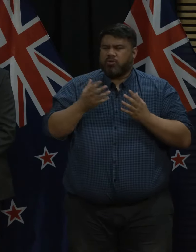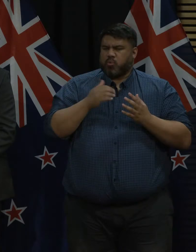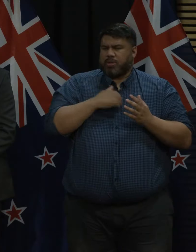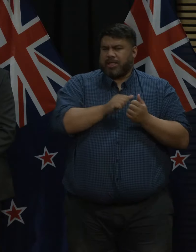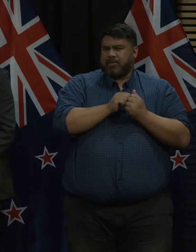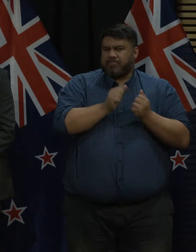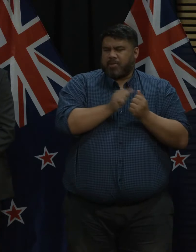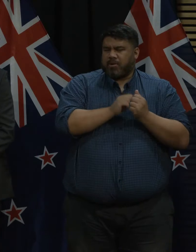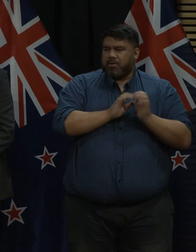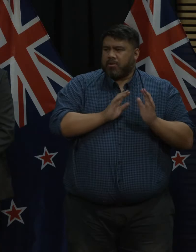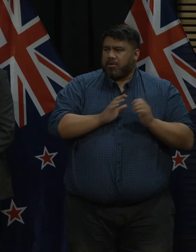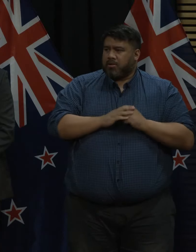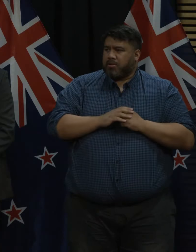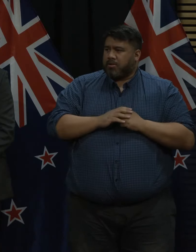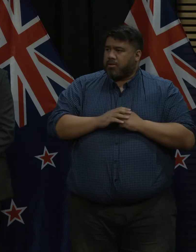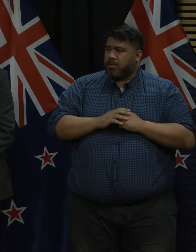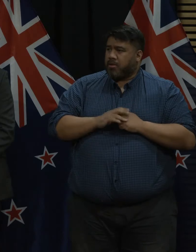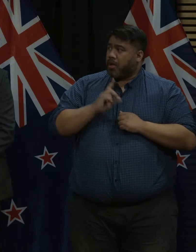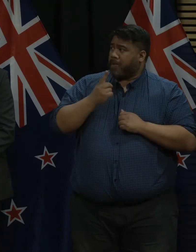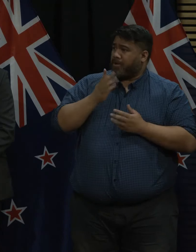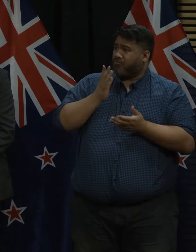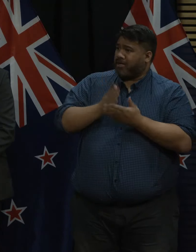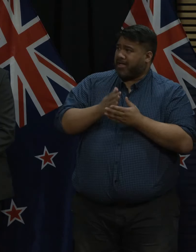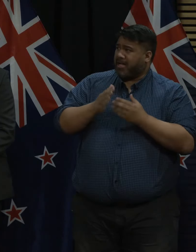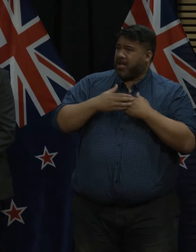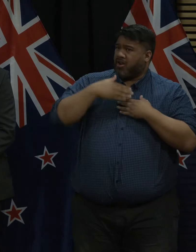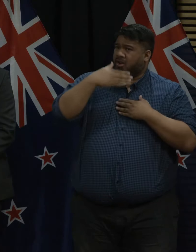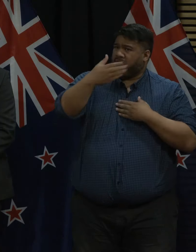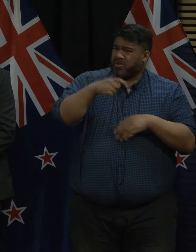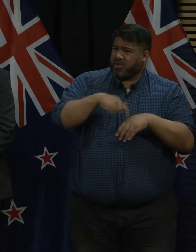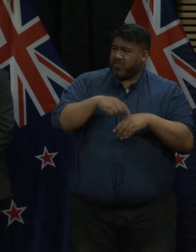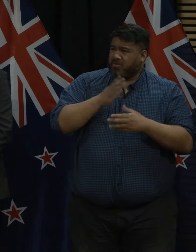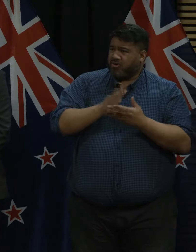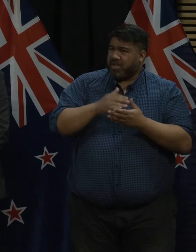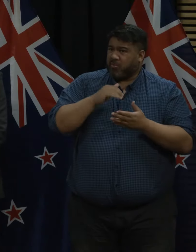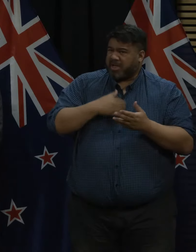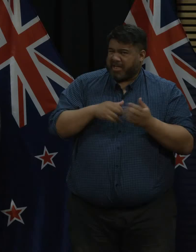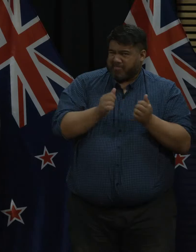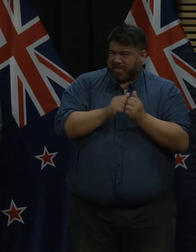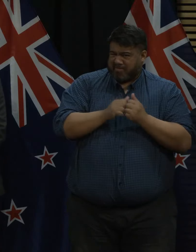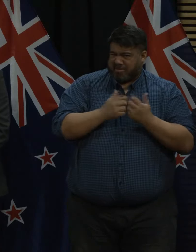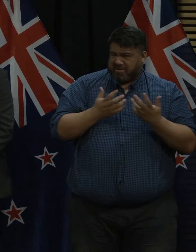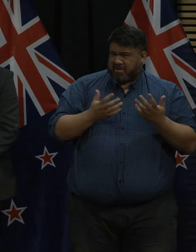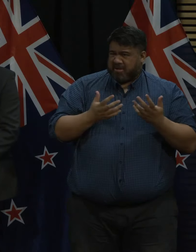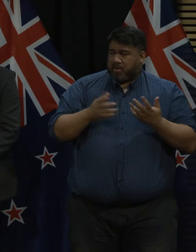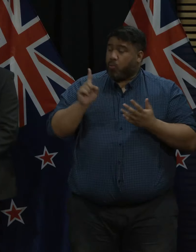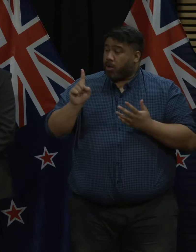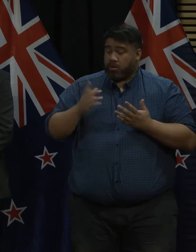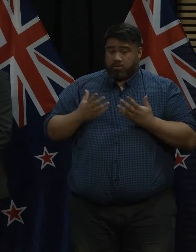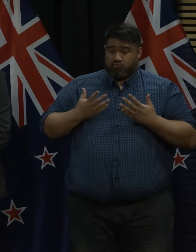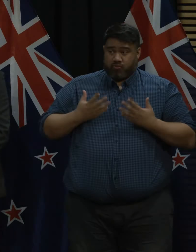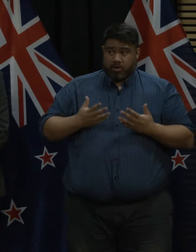keep the paper form available for people who don't have access to digital technology,